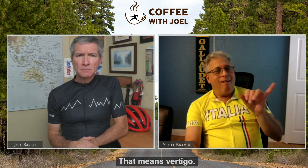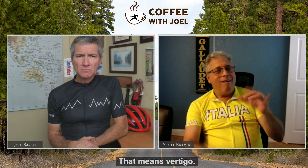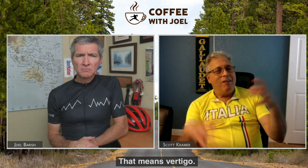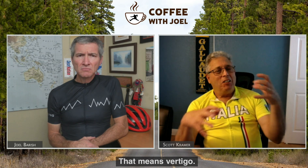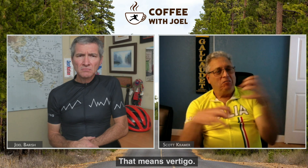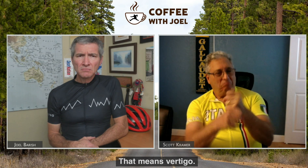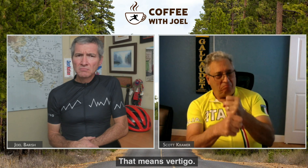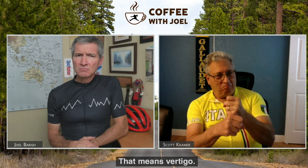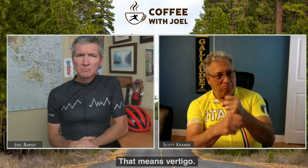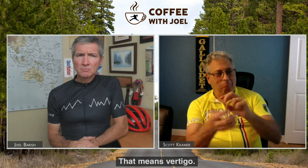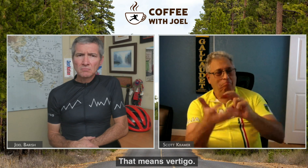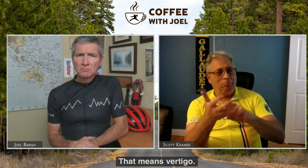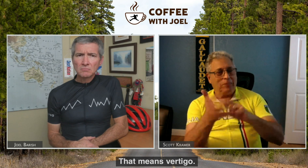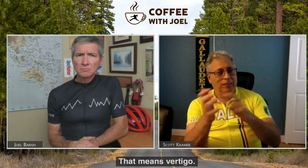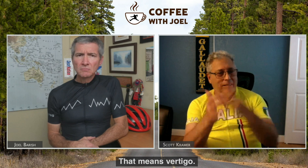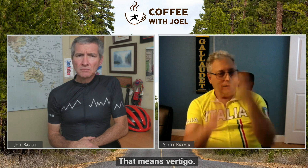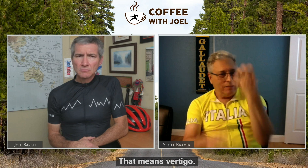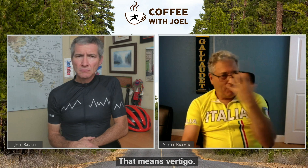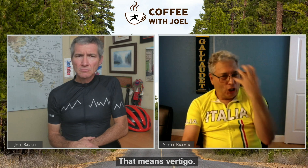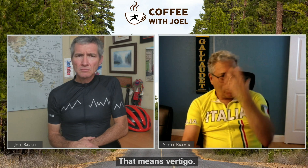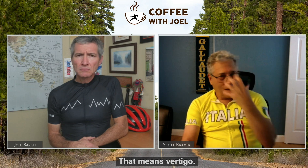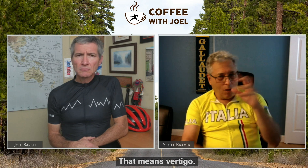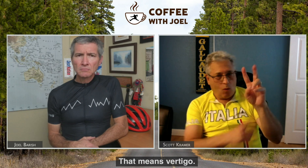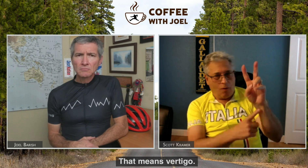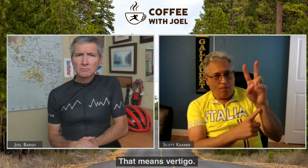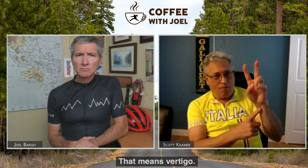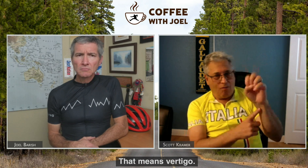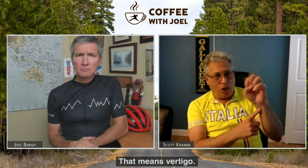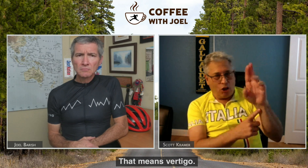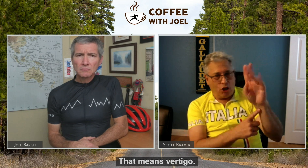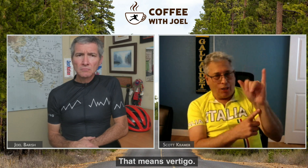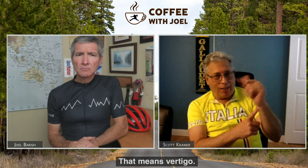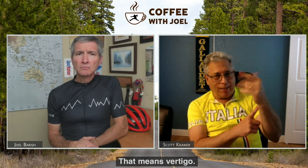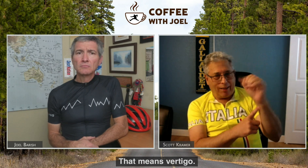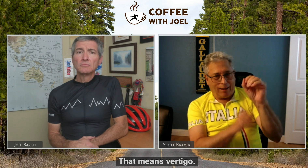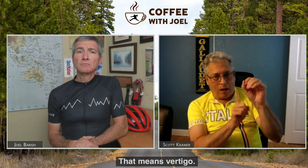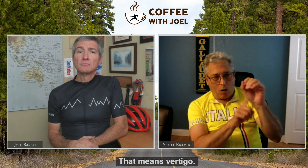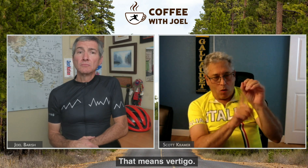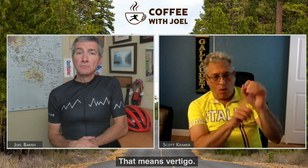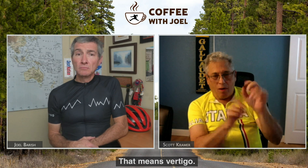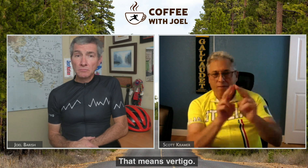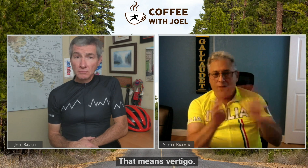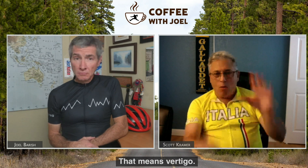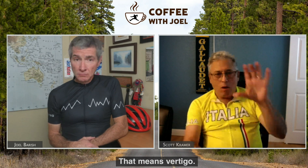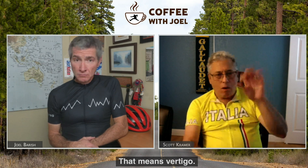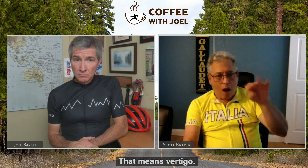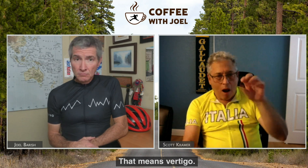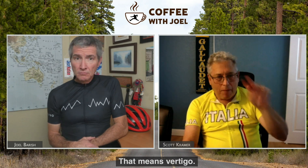That means vertigo.